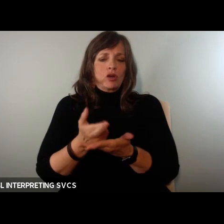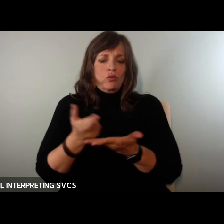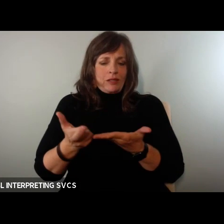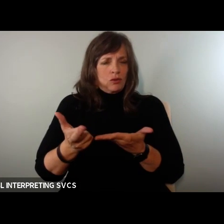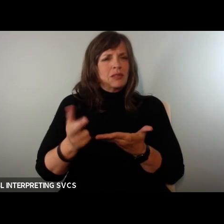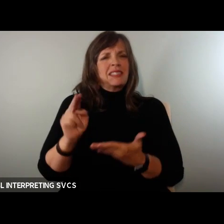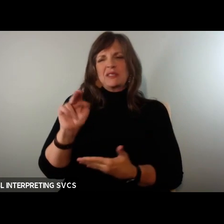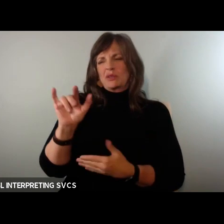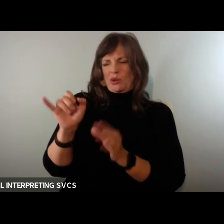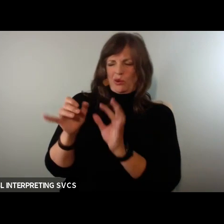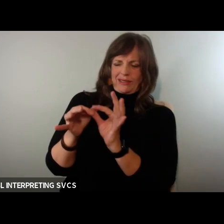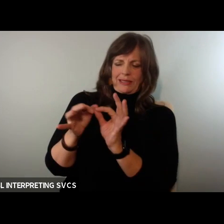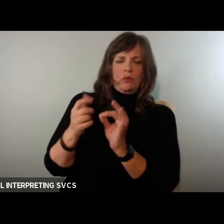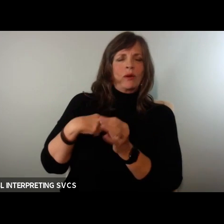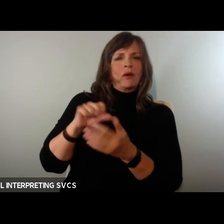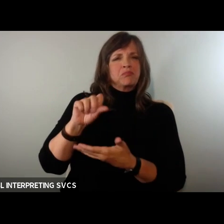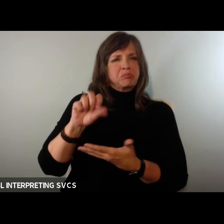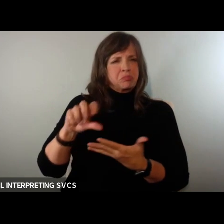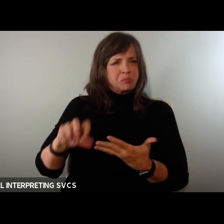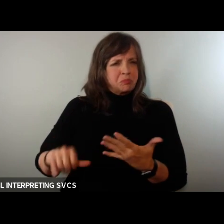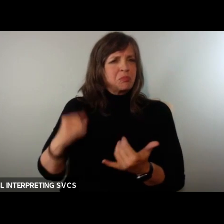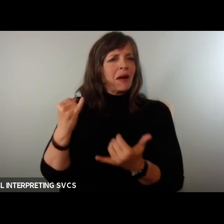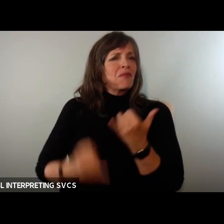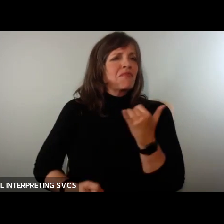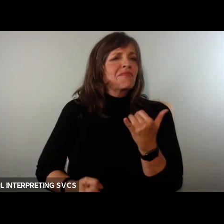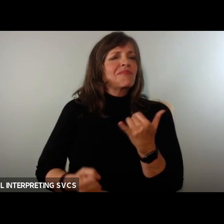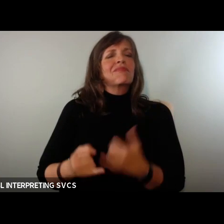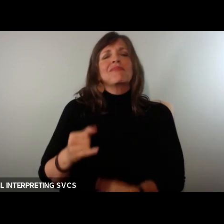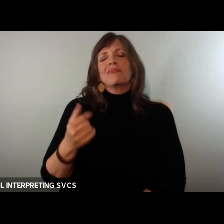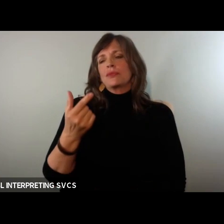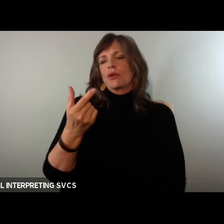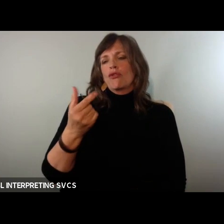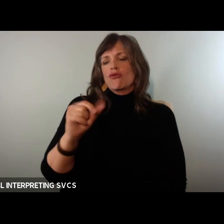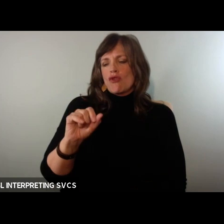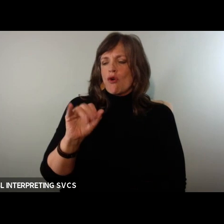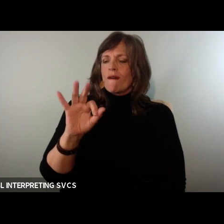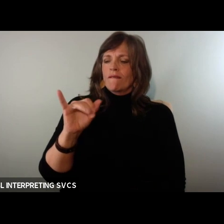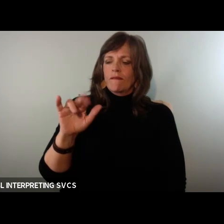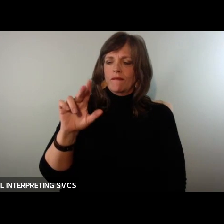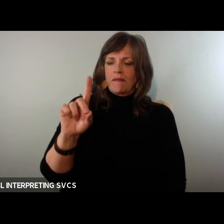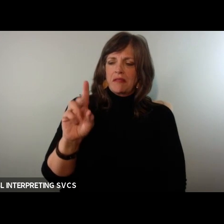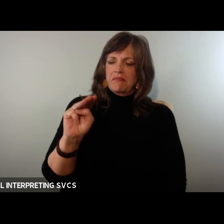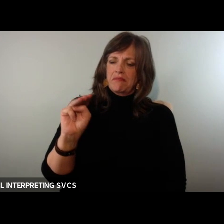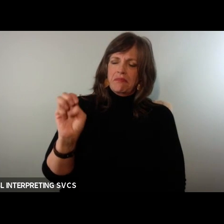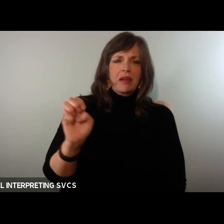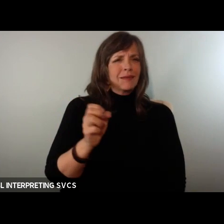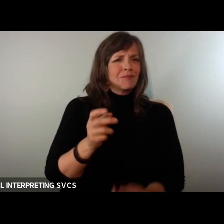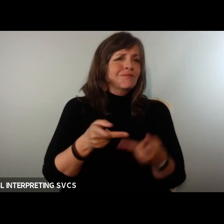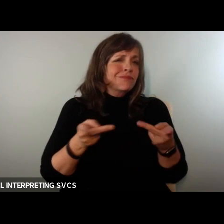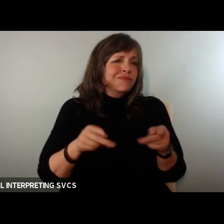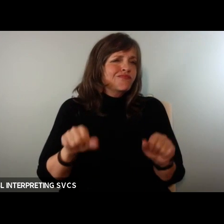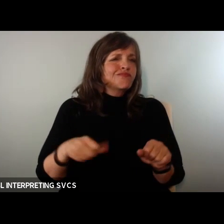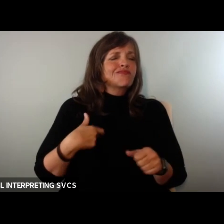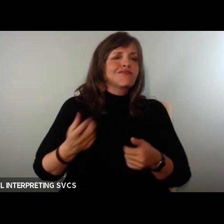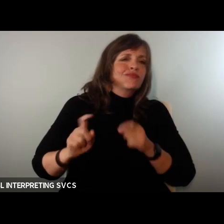GoFundMe fundraisers or places you can donate or support with your time.